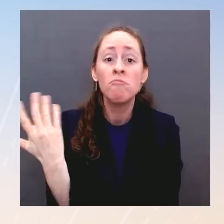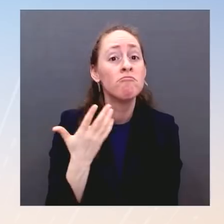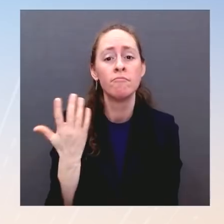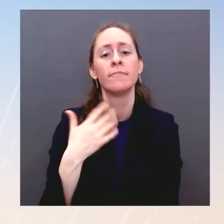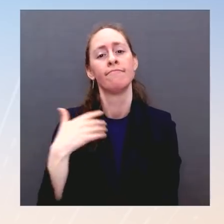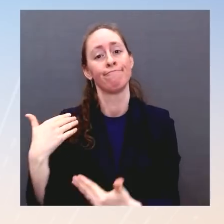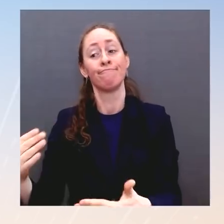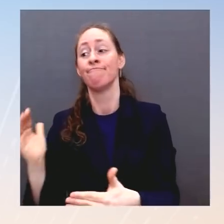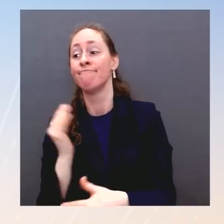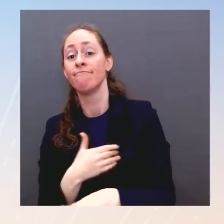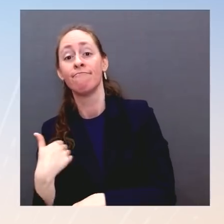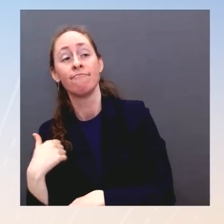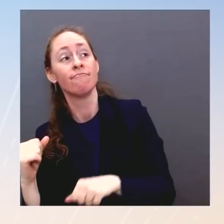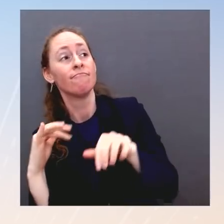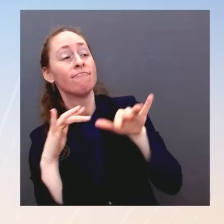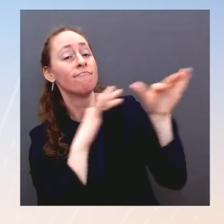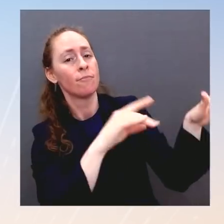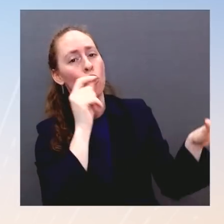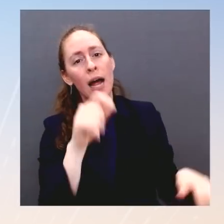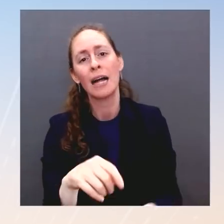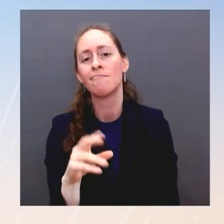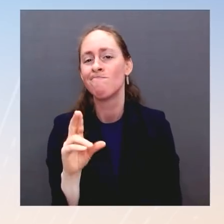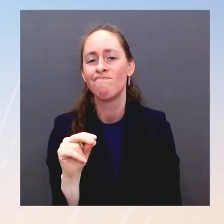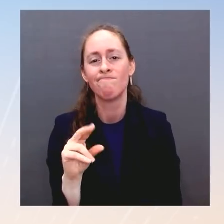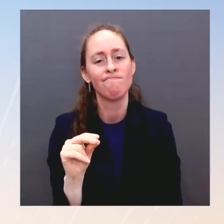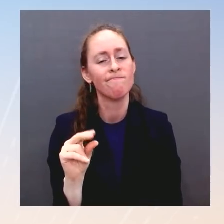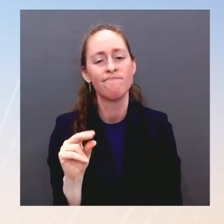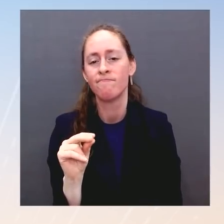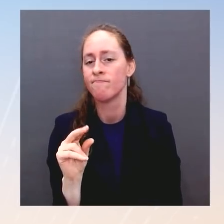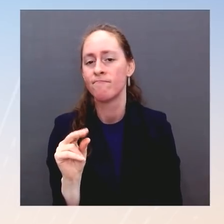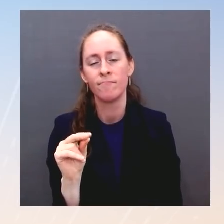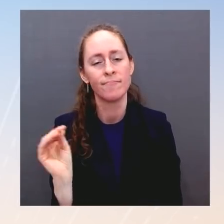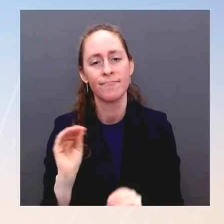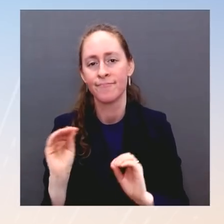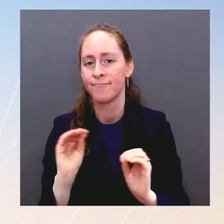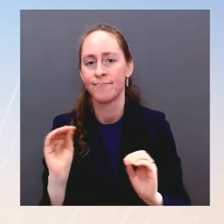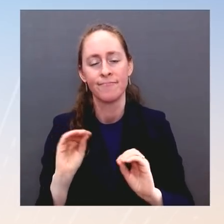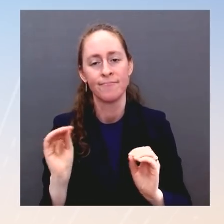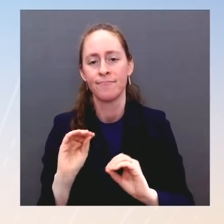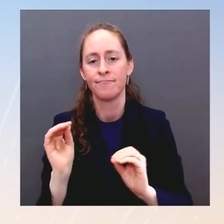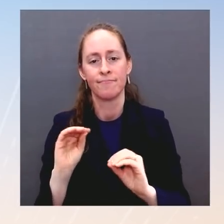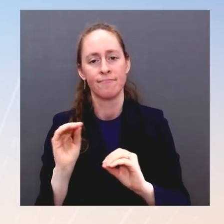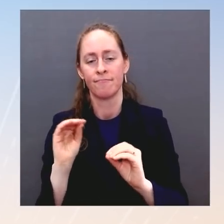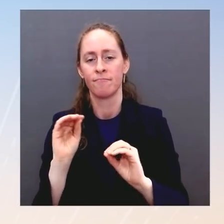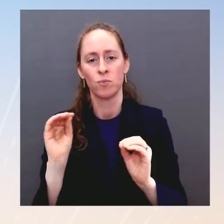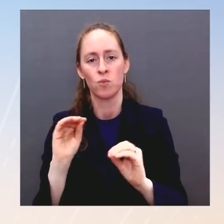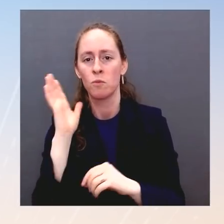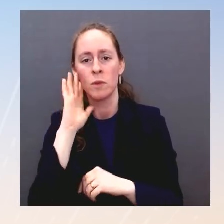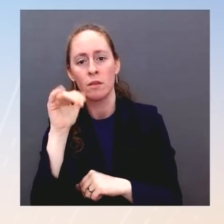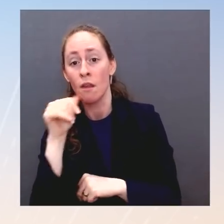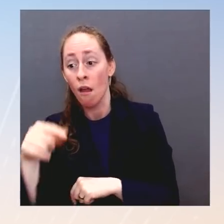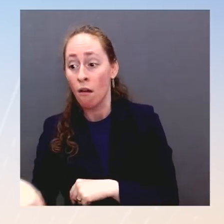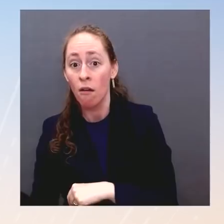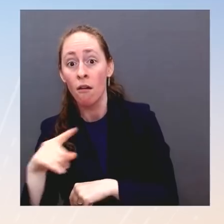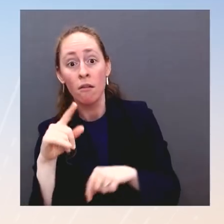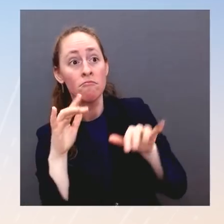the American people, or the United States in a position of fighting a war with Russia. Go ahead. The Press: If I can ask you about -- we've been watching a lot of pictures play out from overseas.